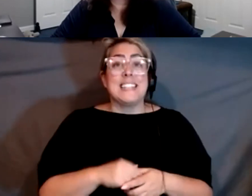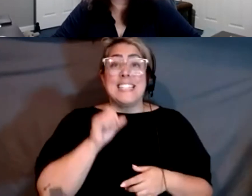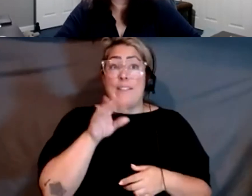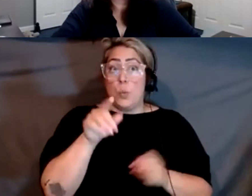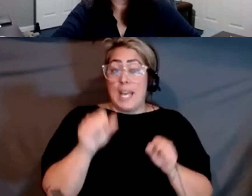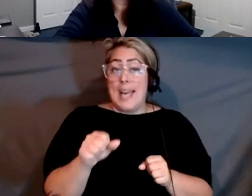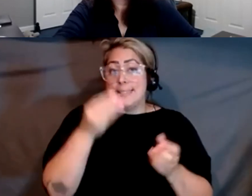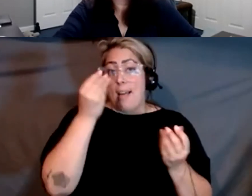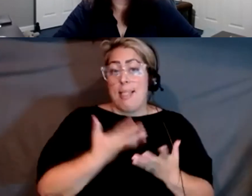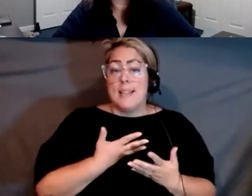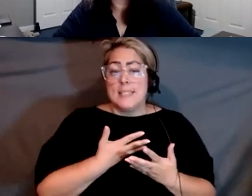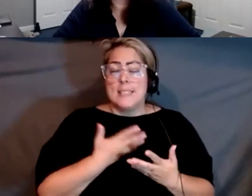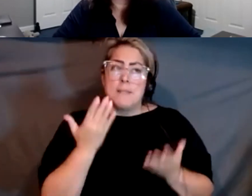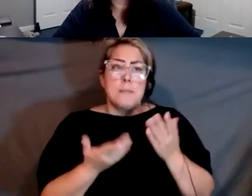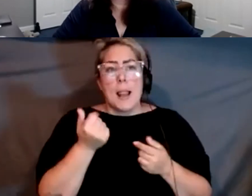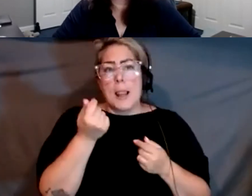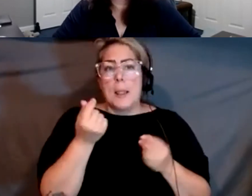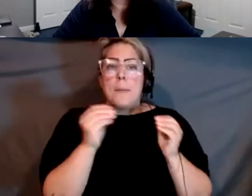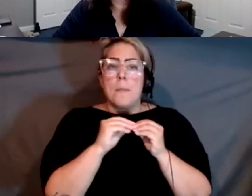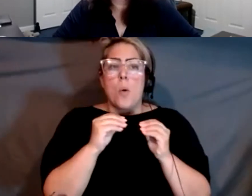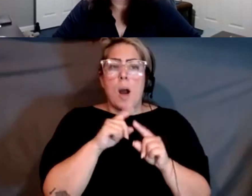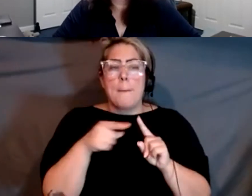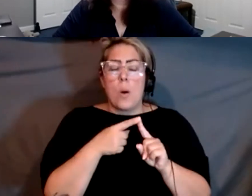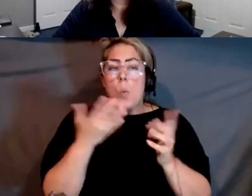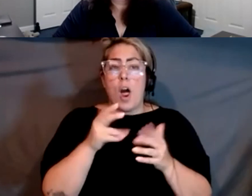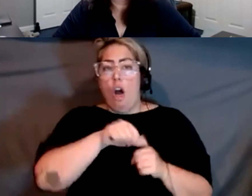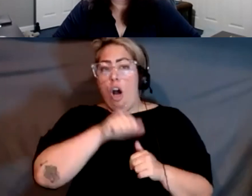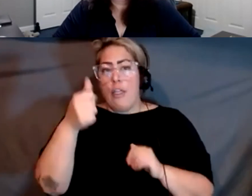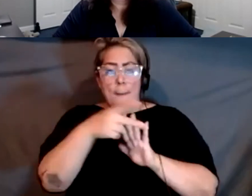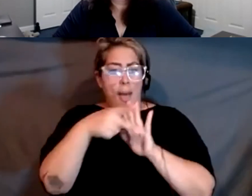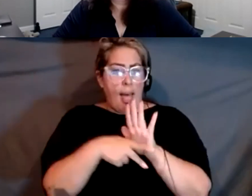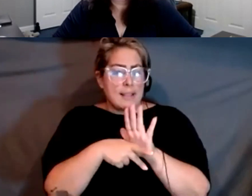areas you advocate for.